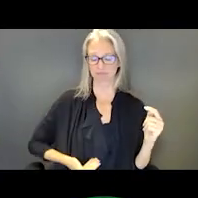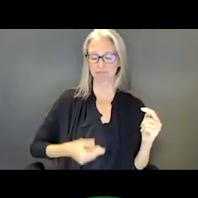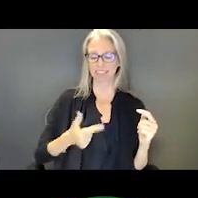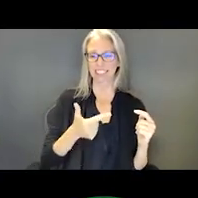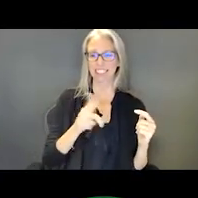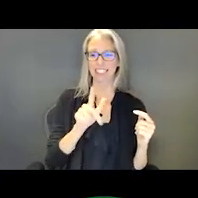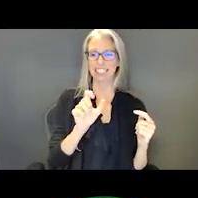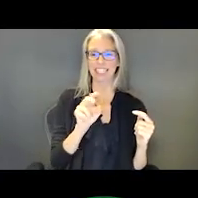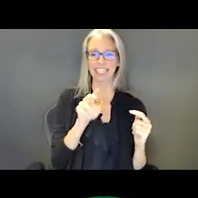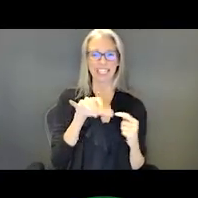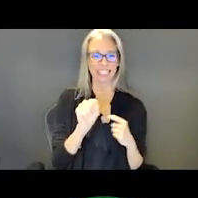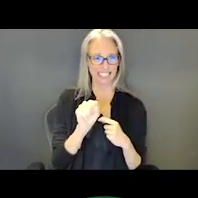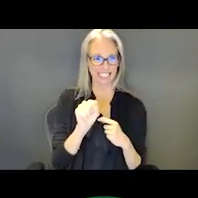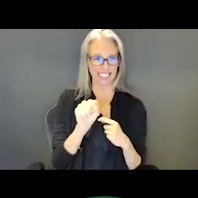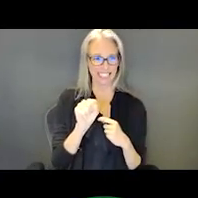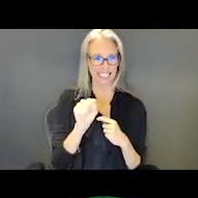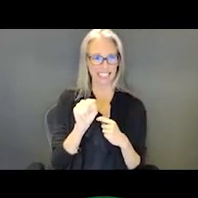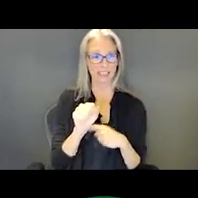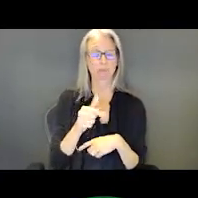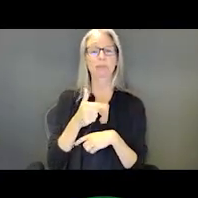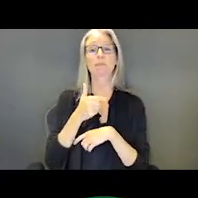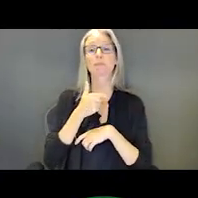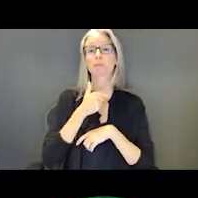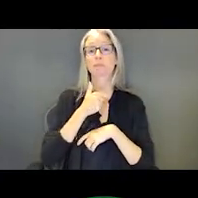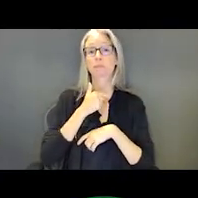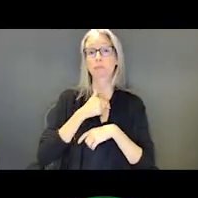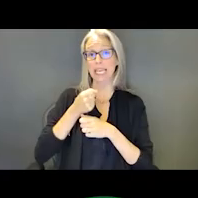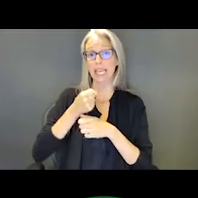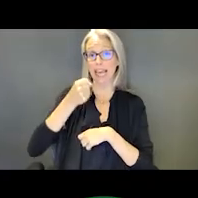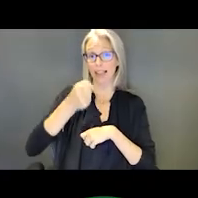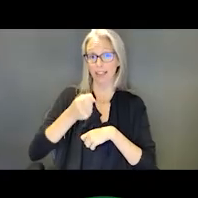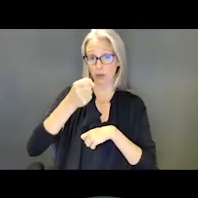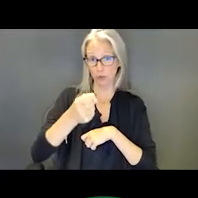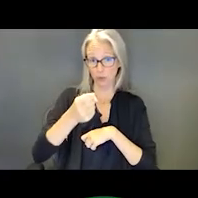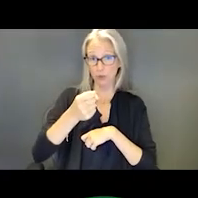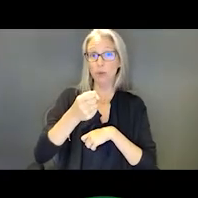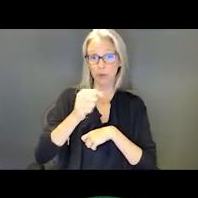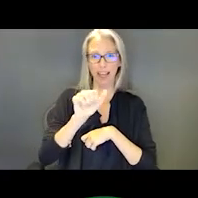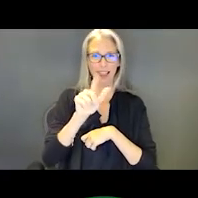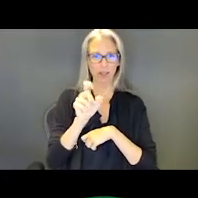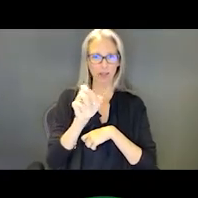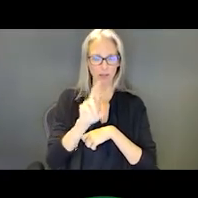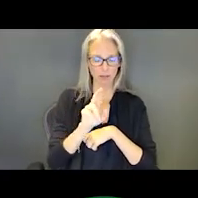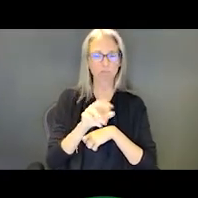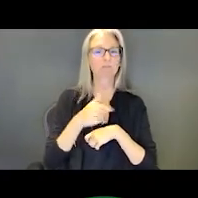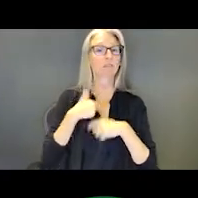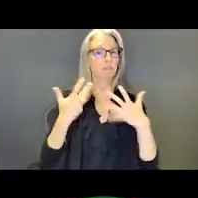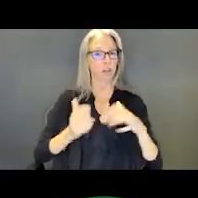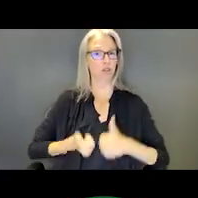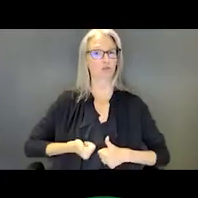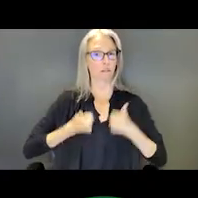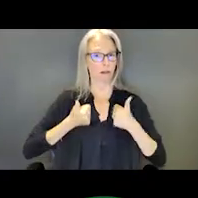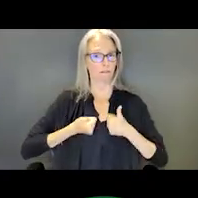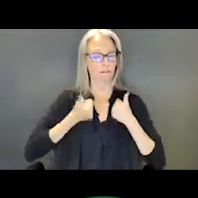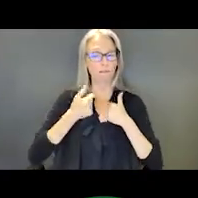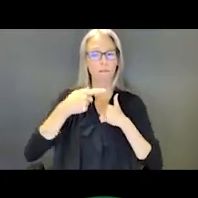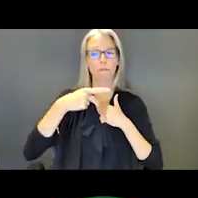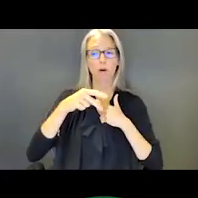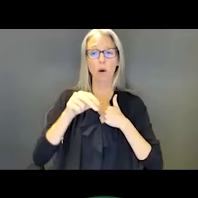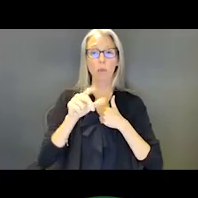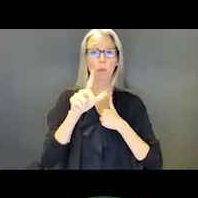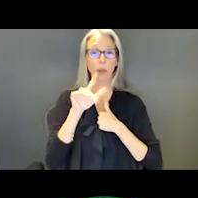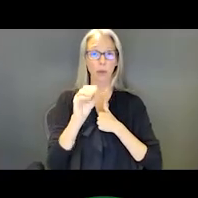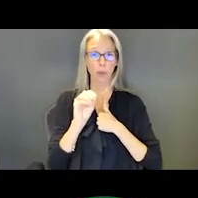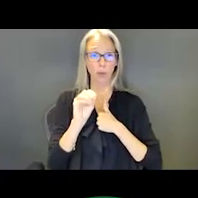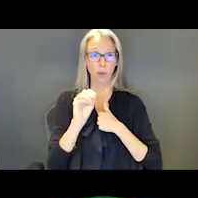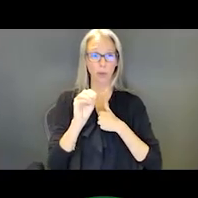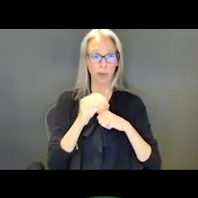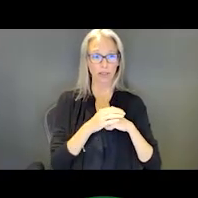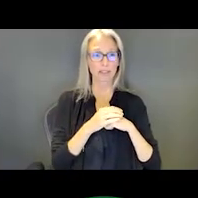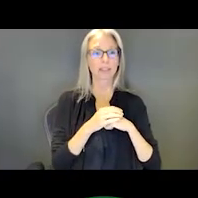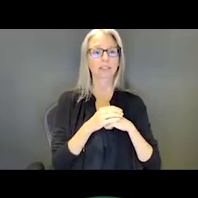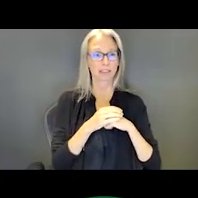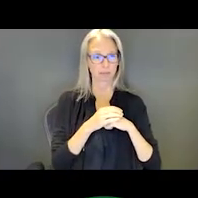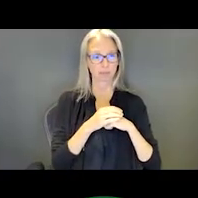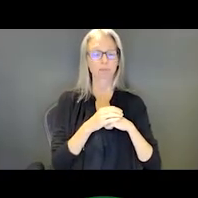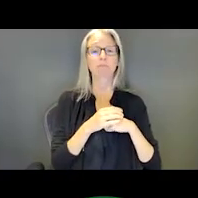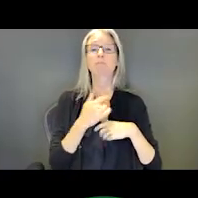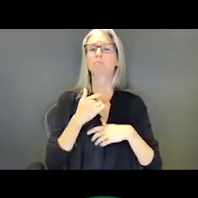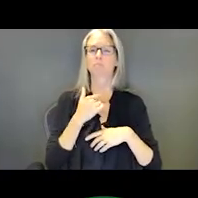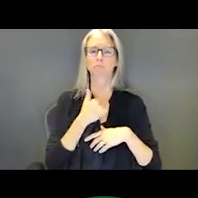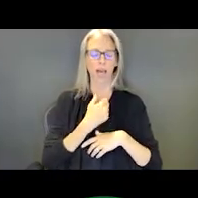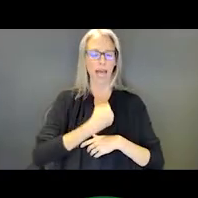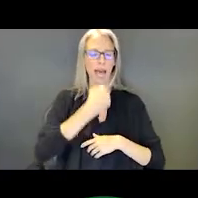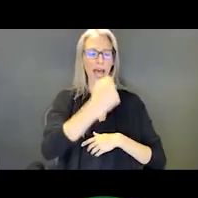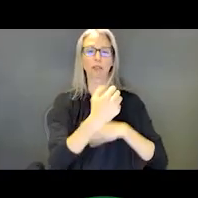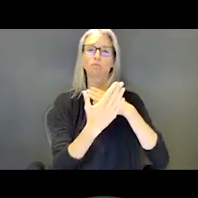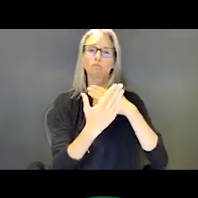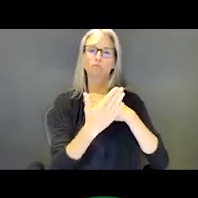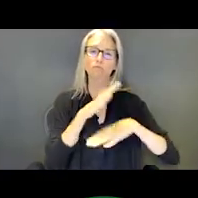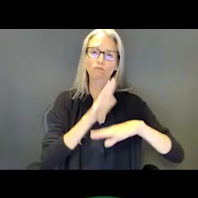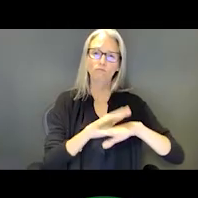I'm Glennis and I'm an elder and I'm a polio survivor.